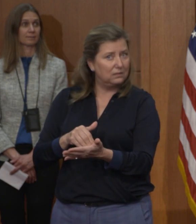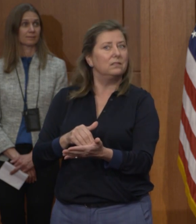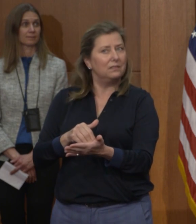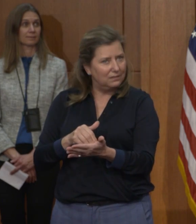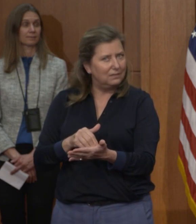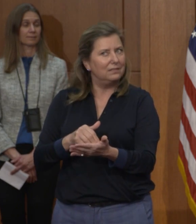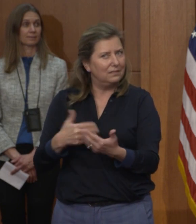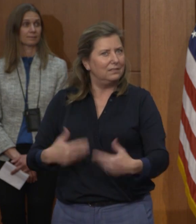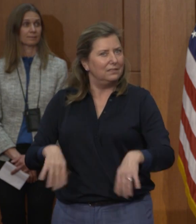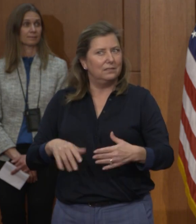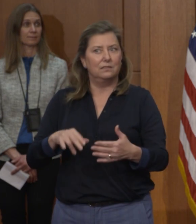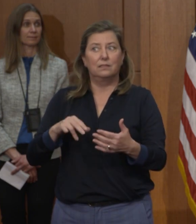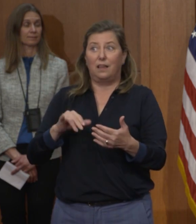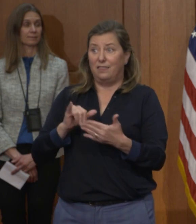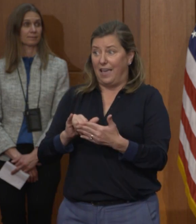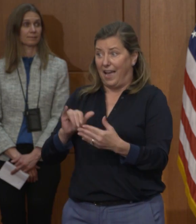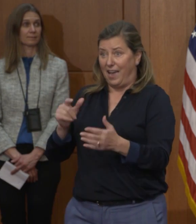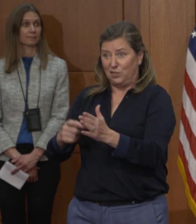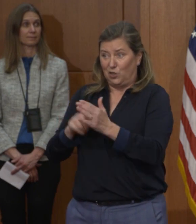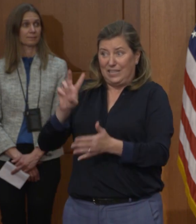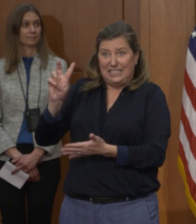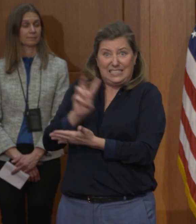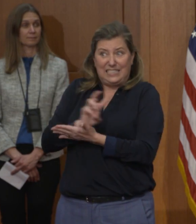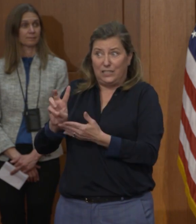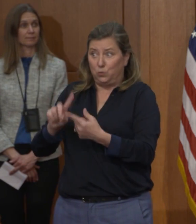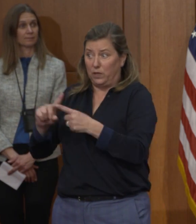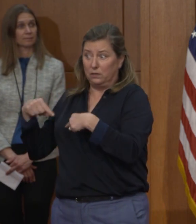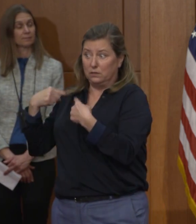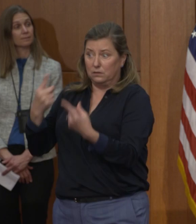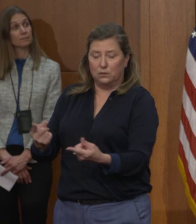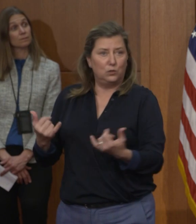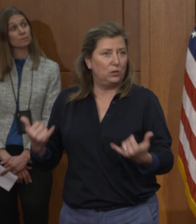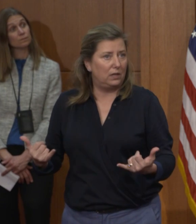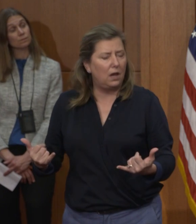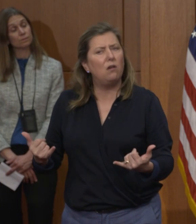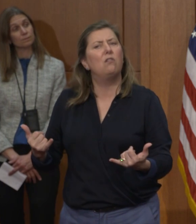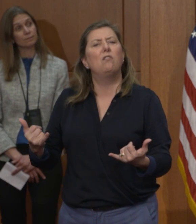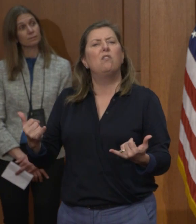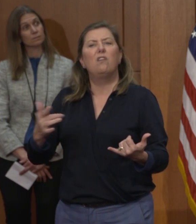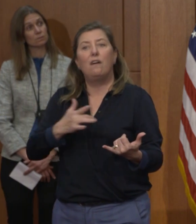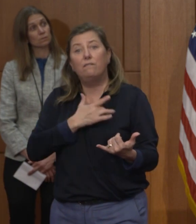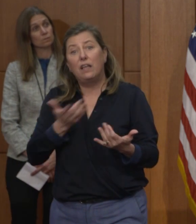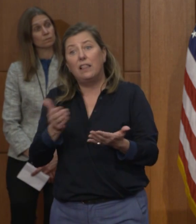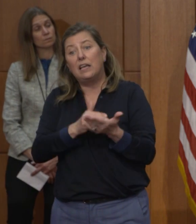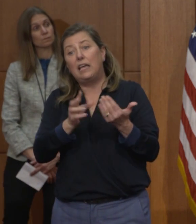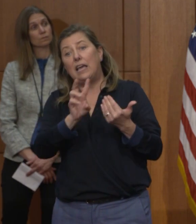and so we've gone from just a, a few tests capability to now where we're testing two to 3000.